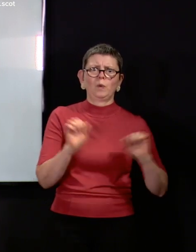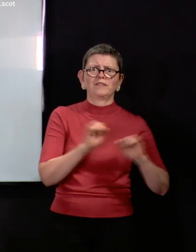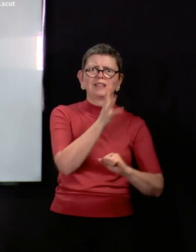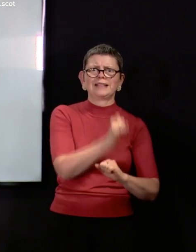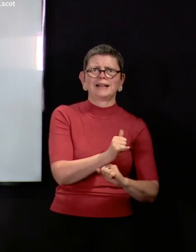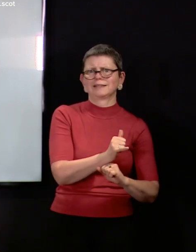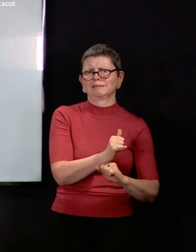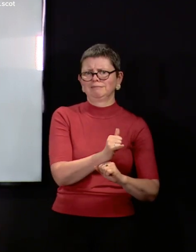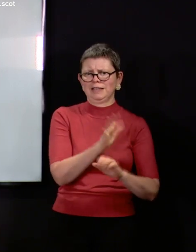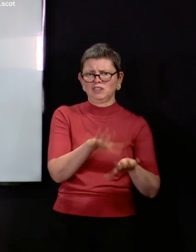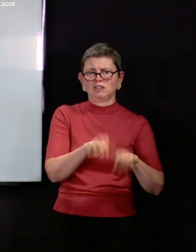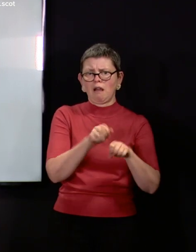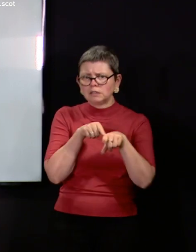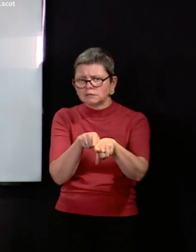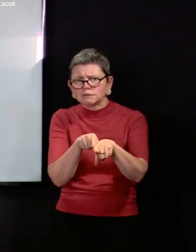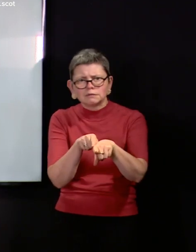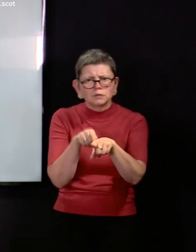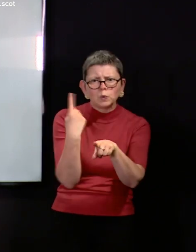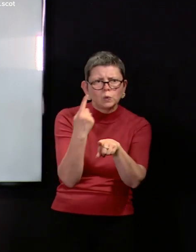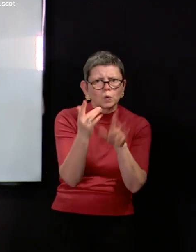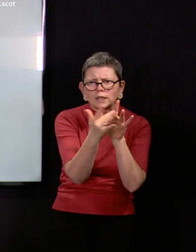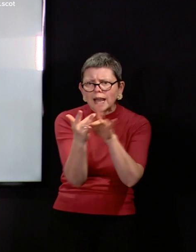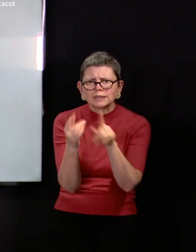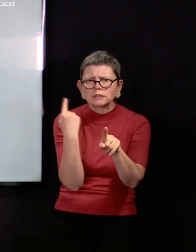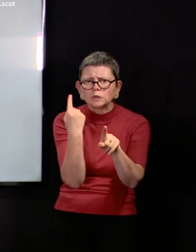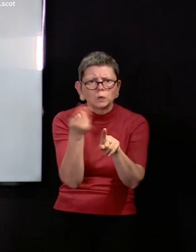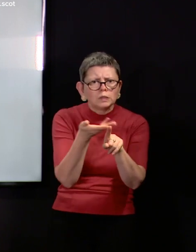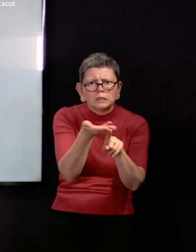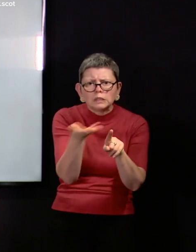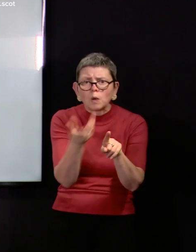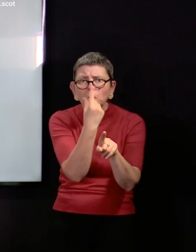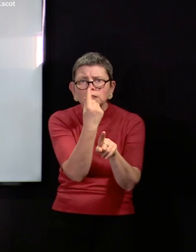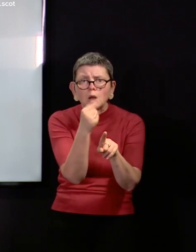we will be ready when that positive test comes back. So actually, you might be isolated and